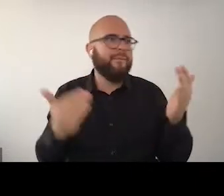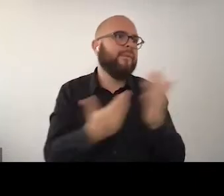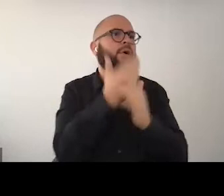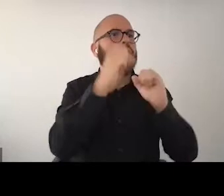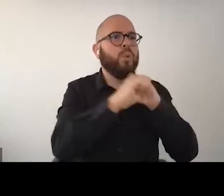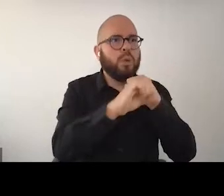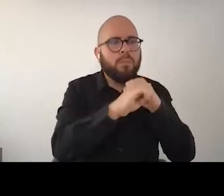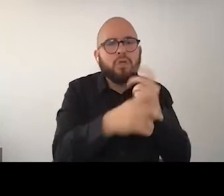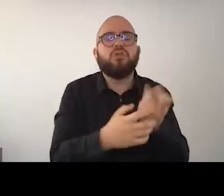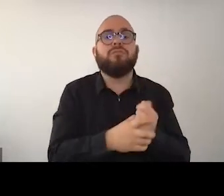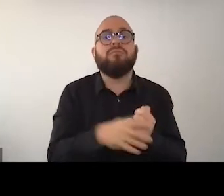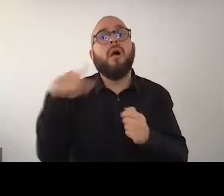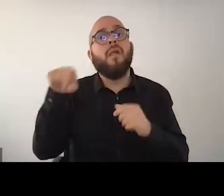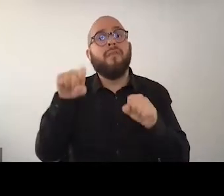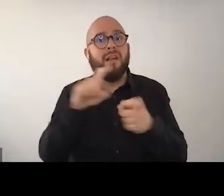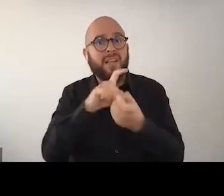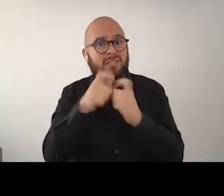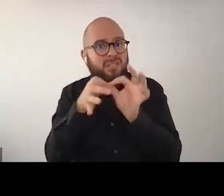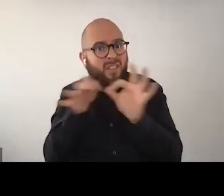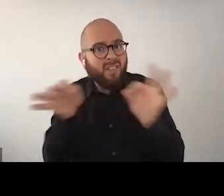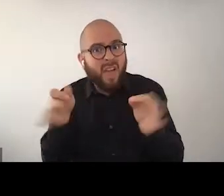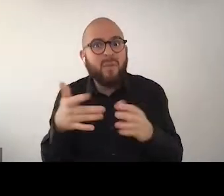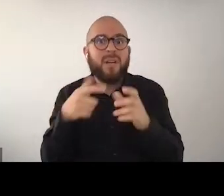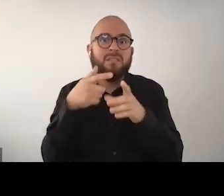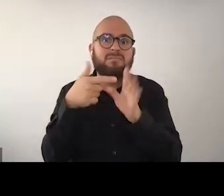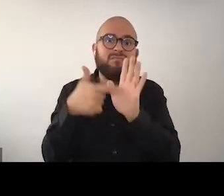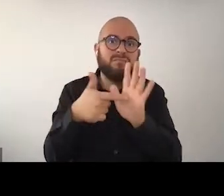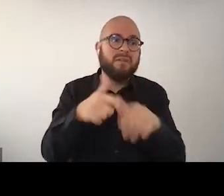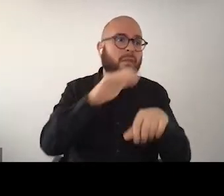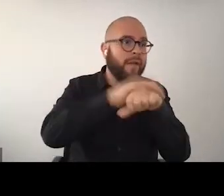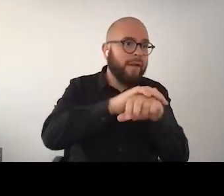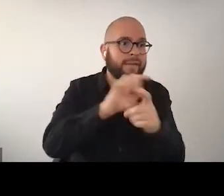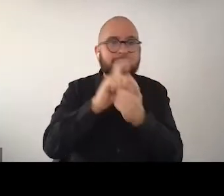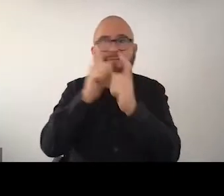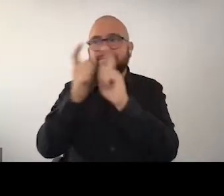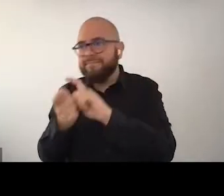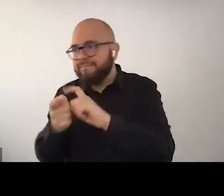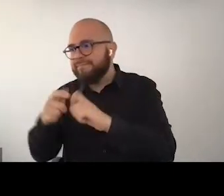from English to Spanish. They can change the VO.